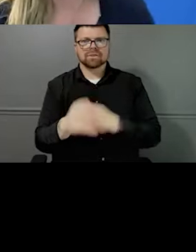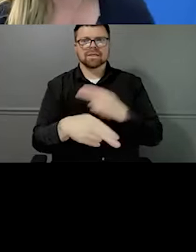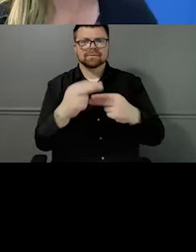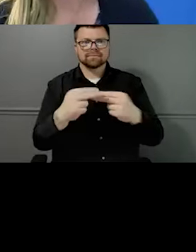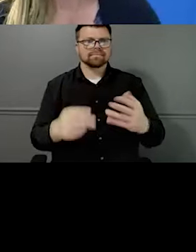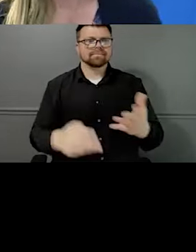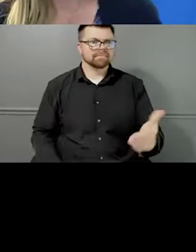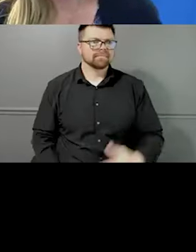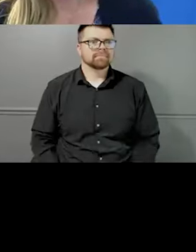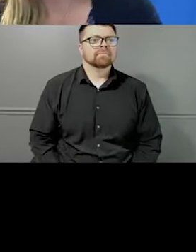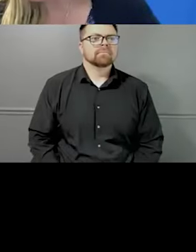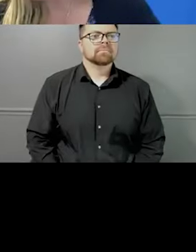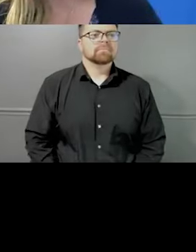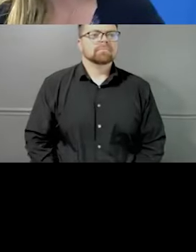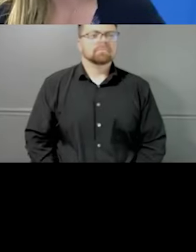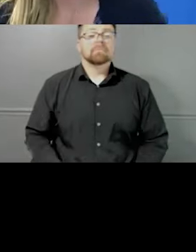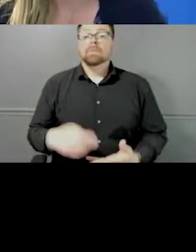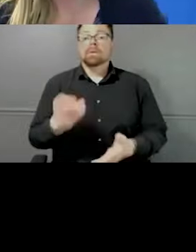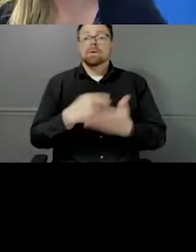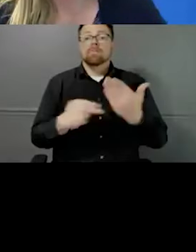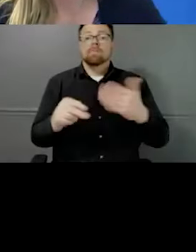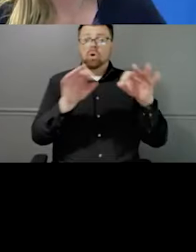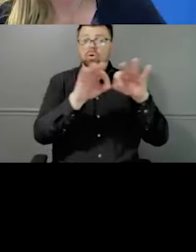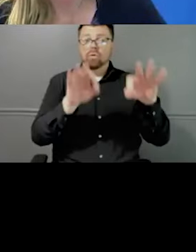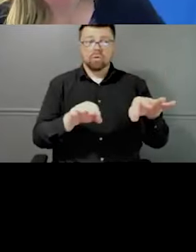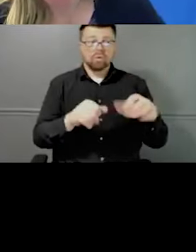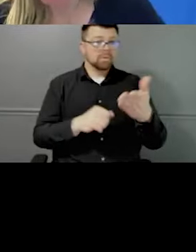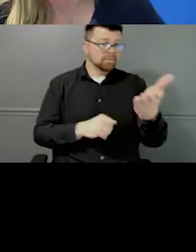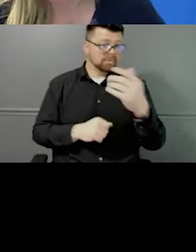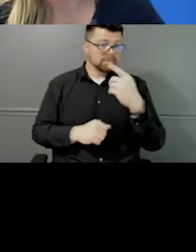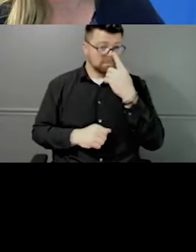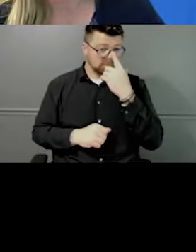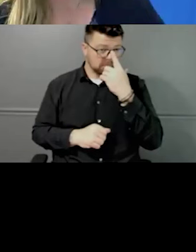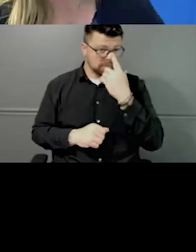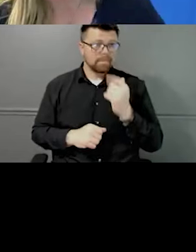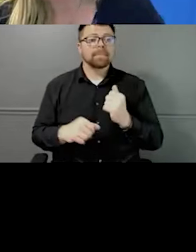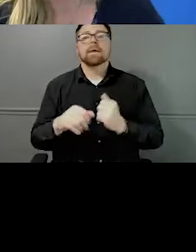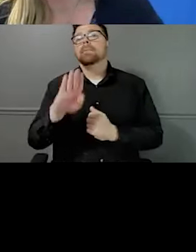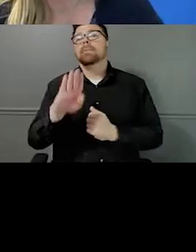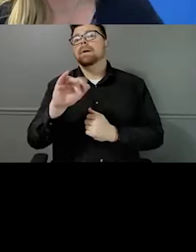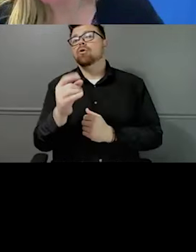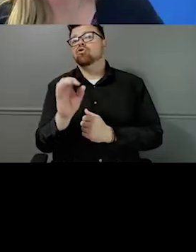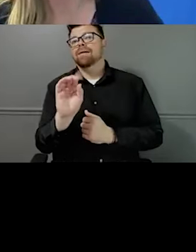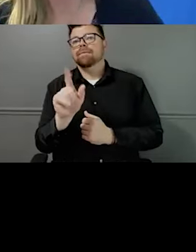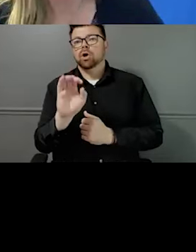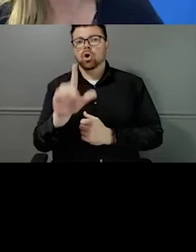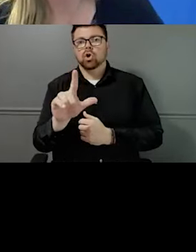Both of our forms, the biographical sketch, is truly fully compliant.